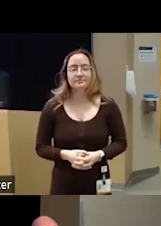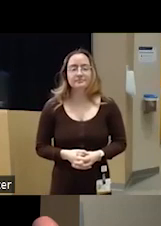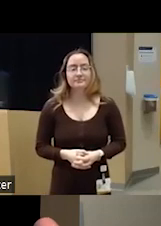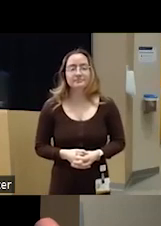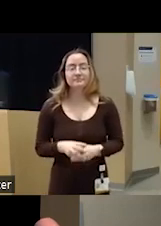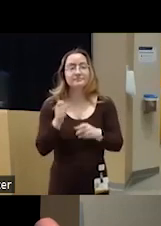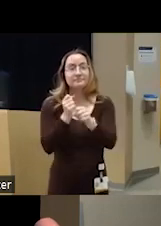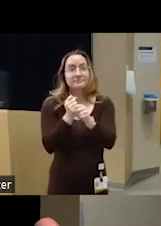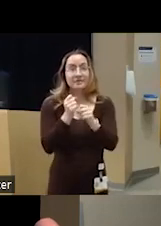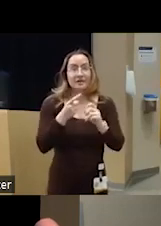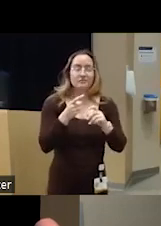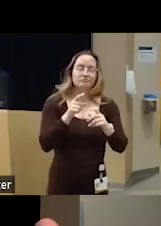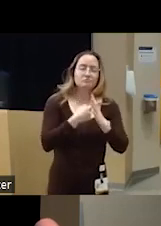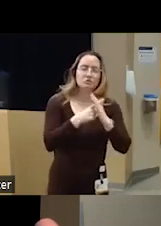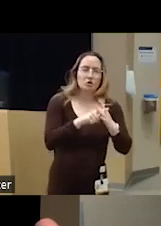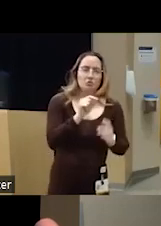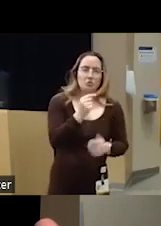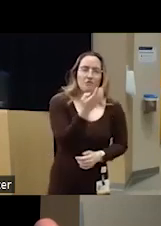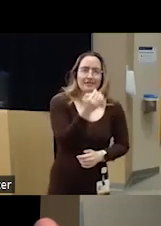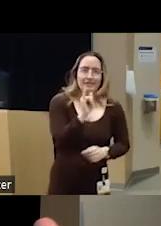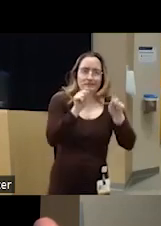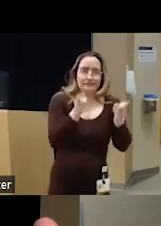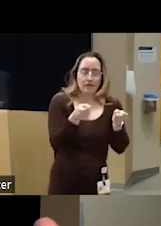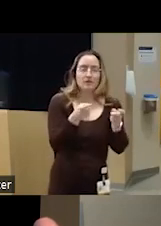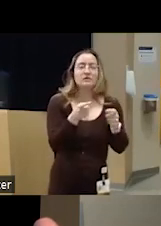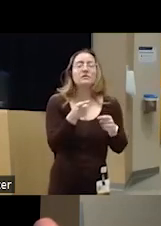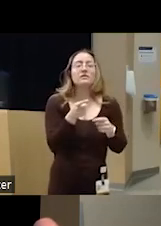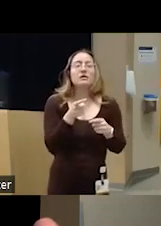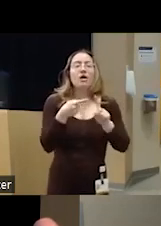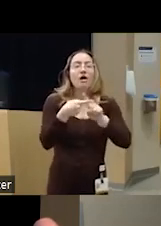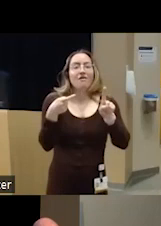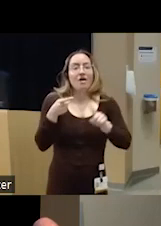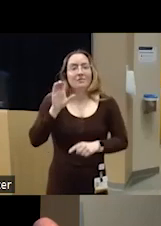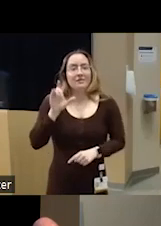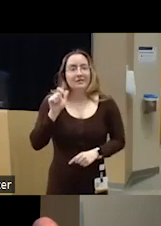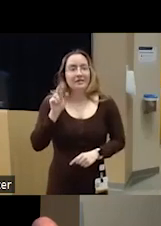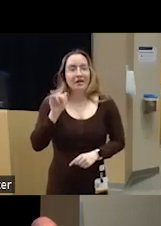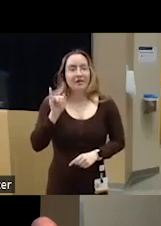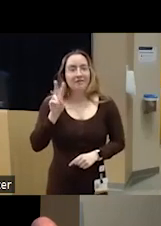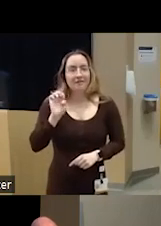this began in 2014 by clarivate web of science as one of the most influential scientific